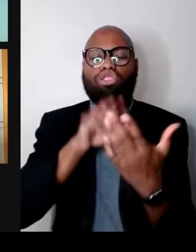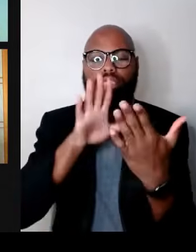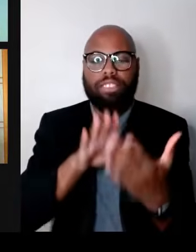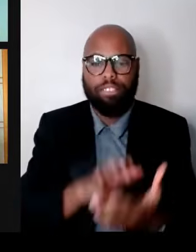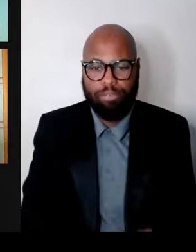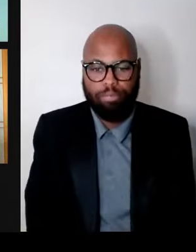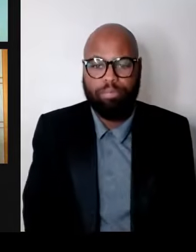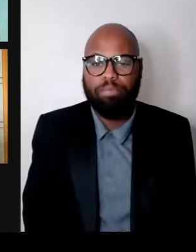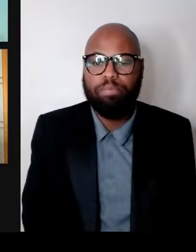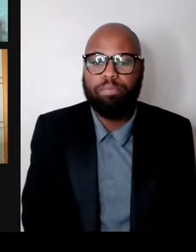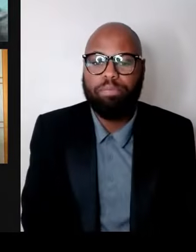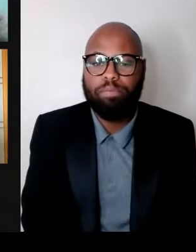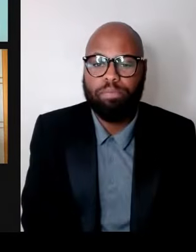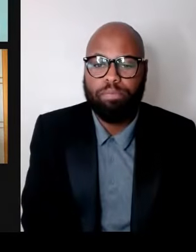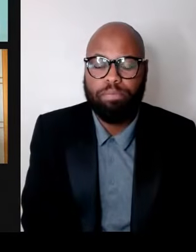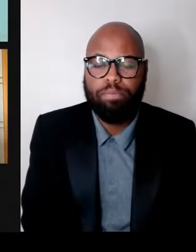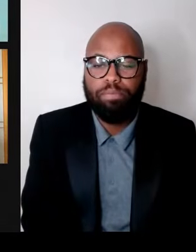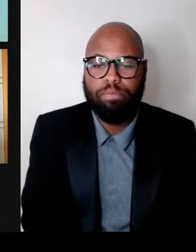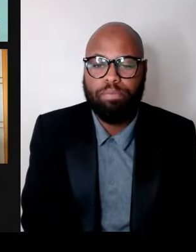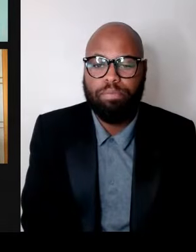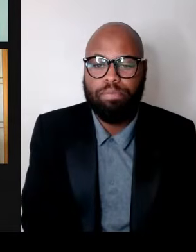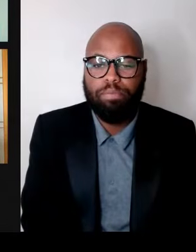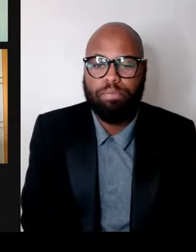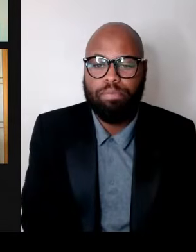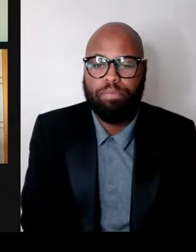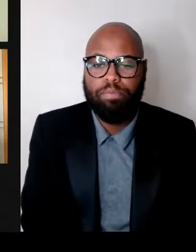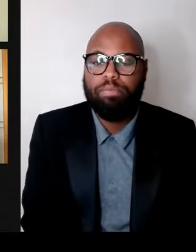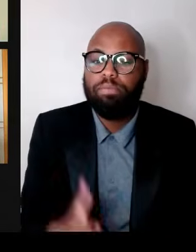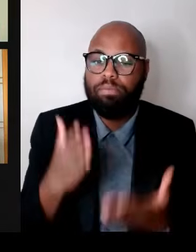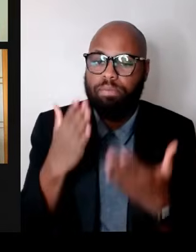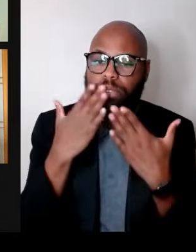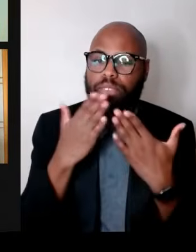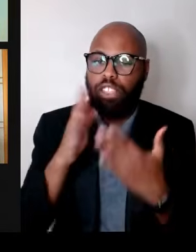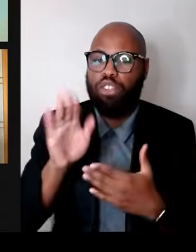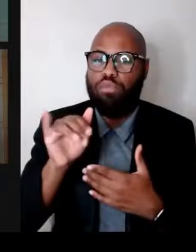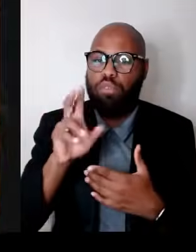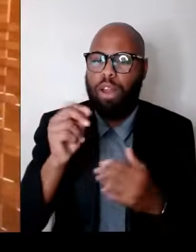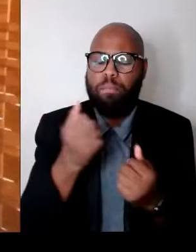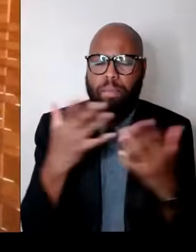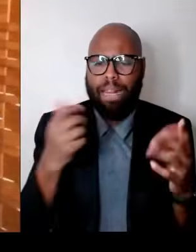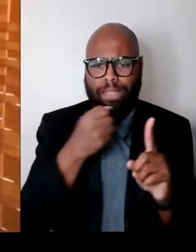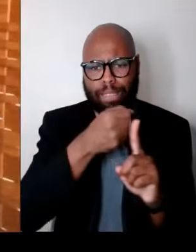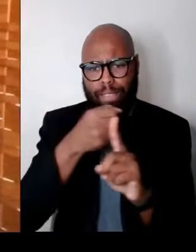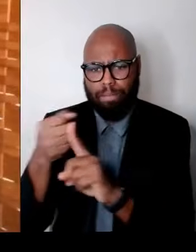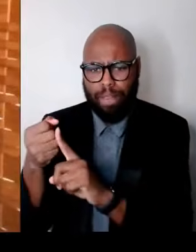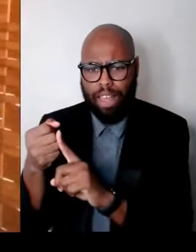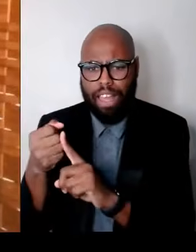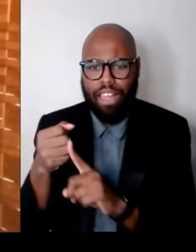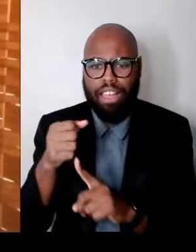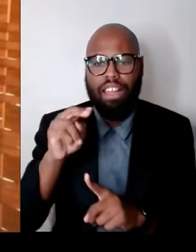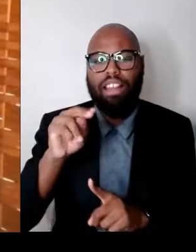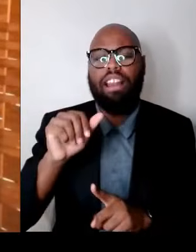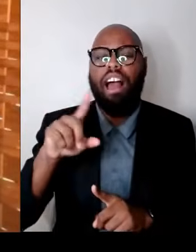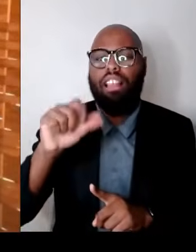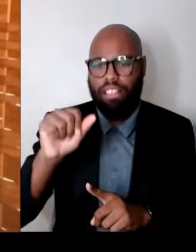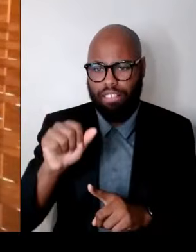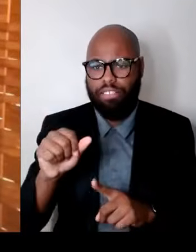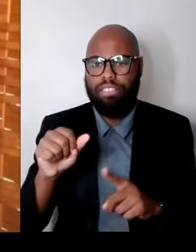There is so many impacts, but really grounding on the emotional part. I think about anxiety, I think about depression often